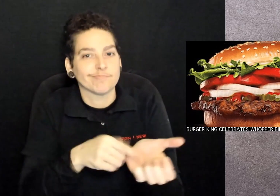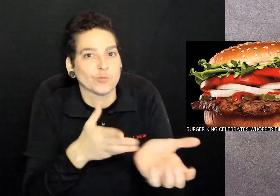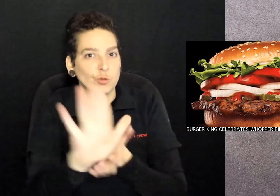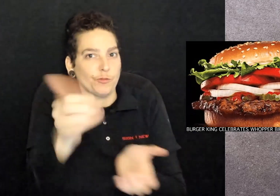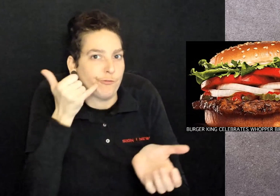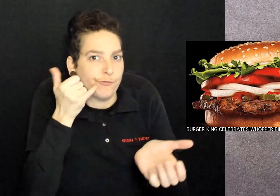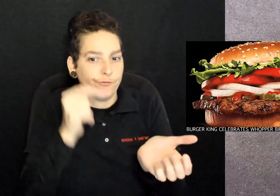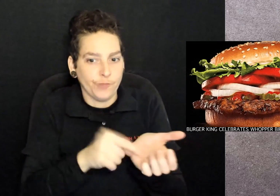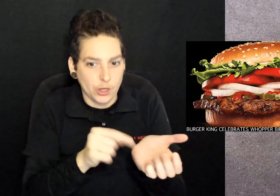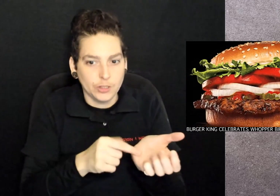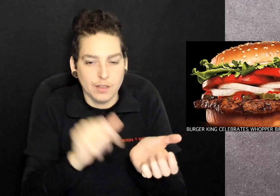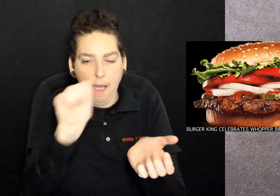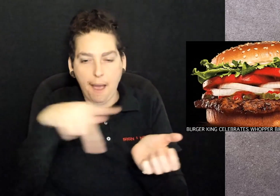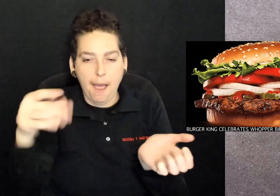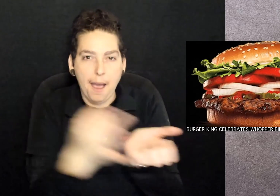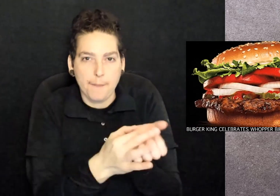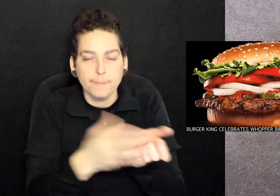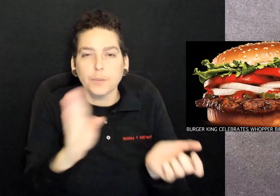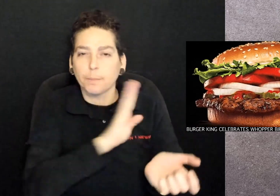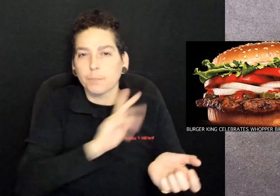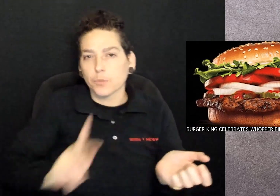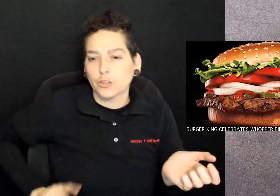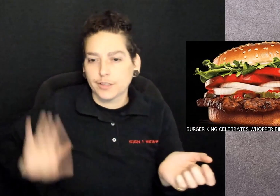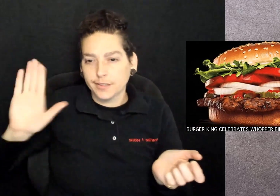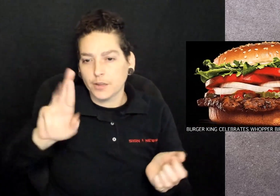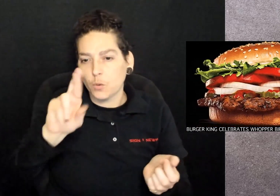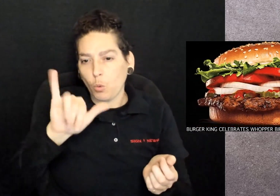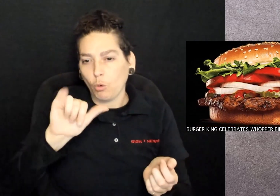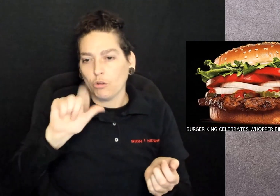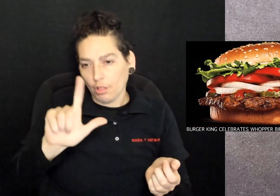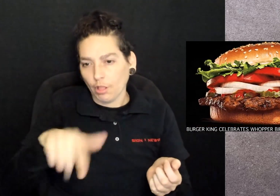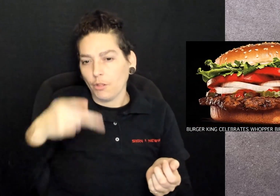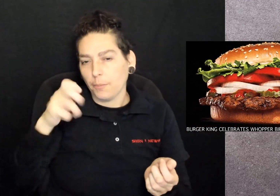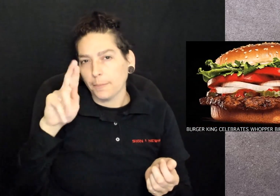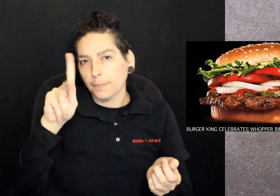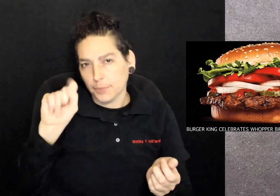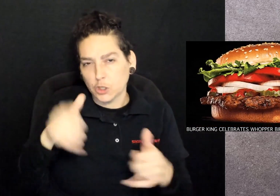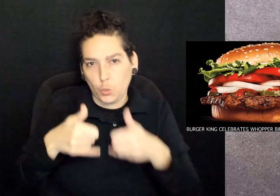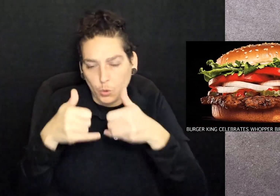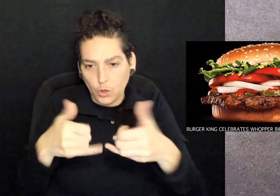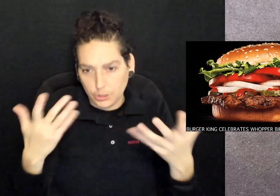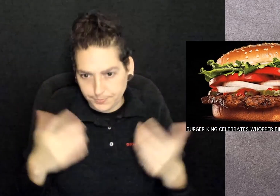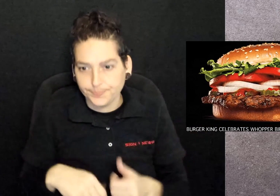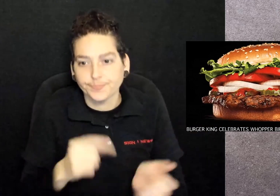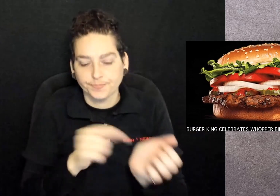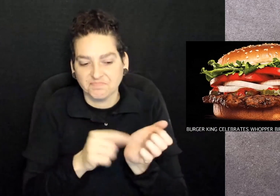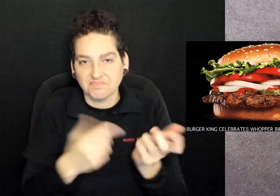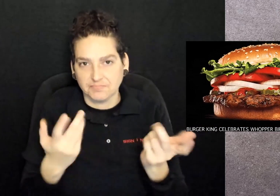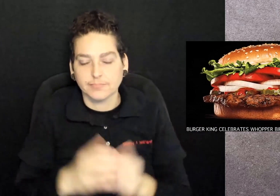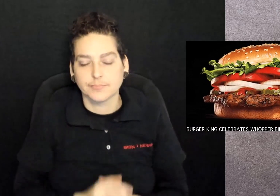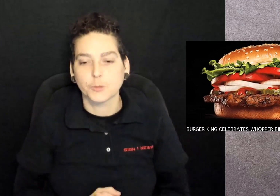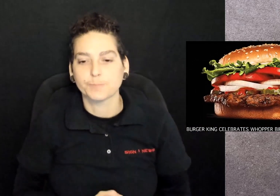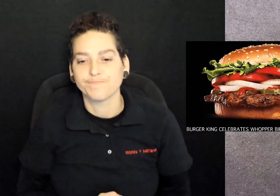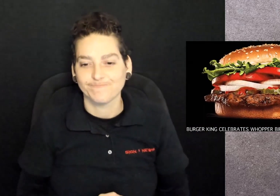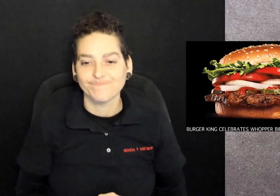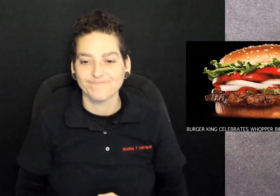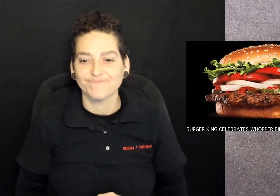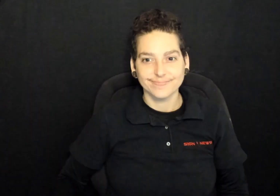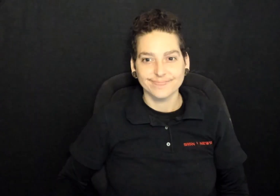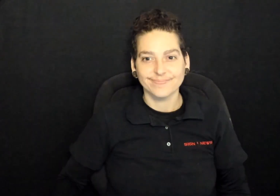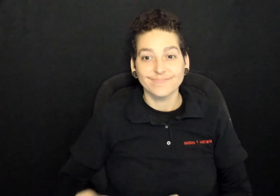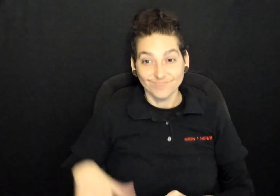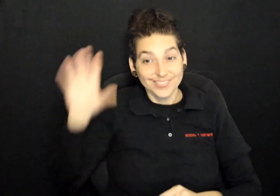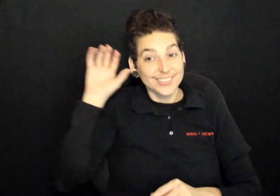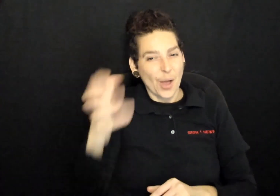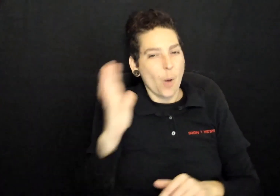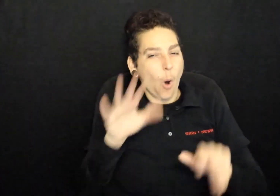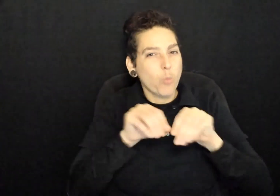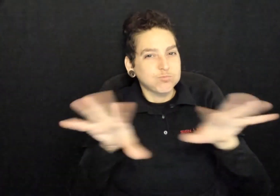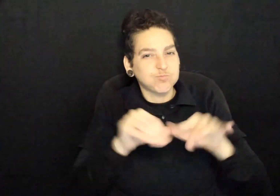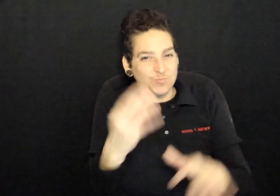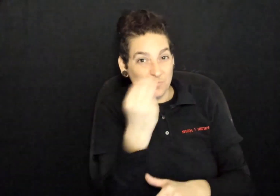through Burger King's Royal perks reward program on its app Sign1News will be broadcasting